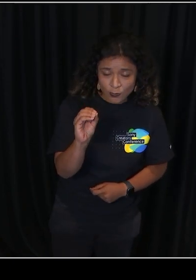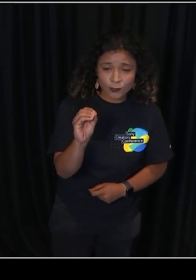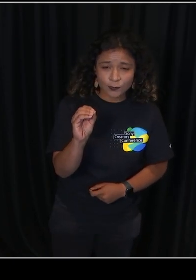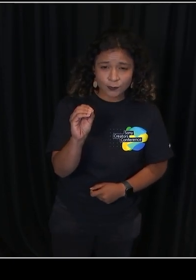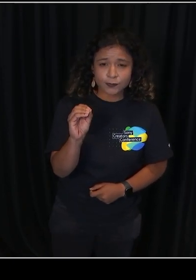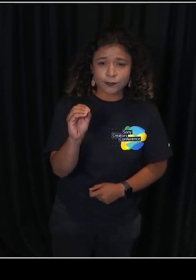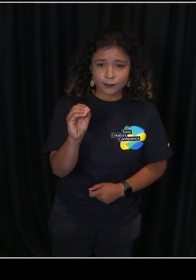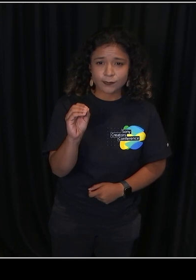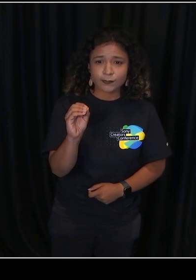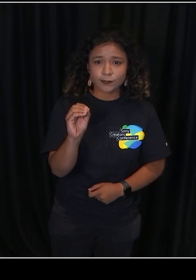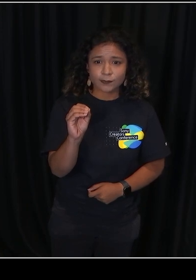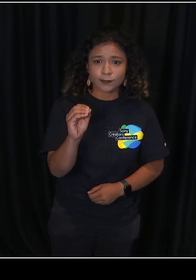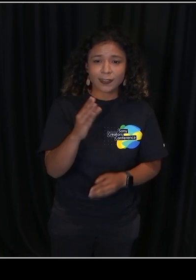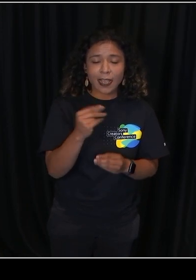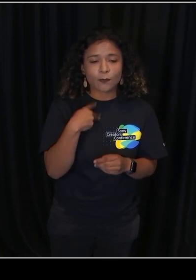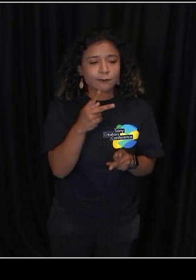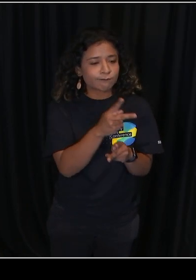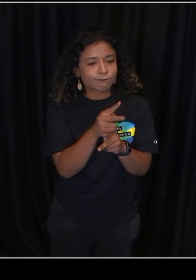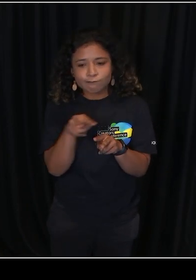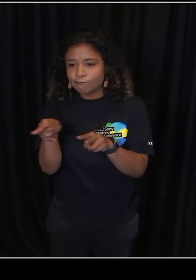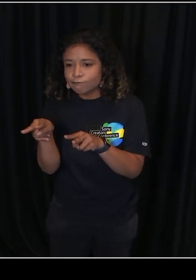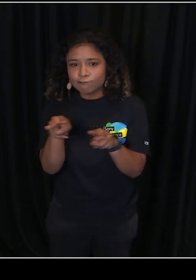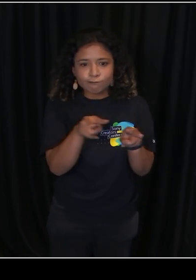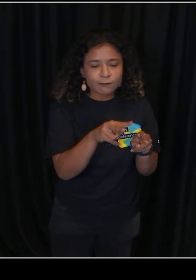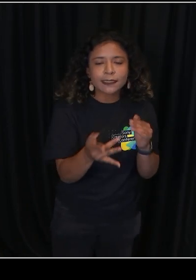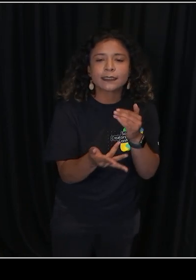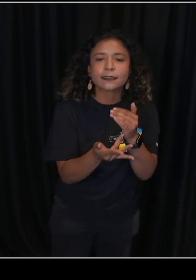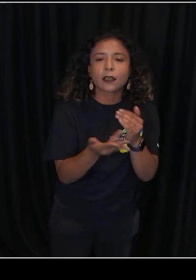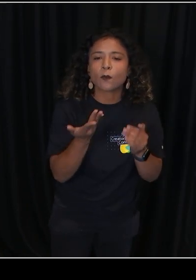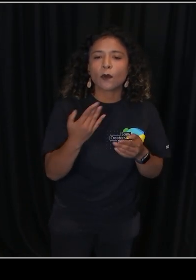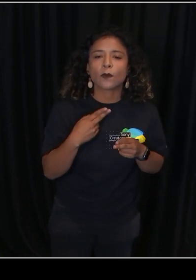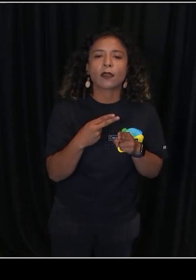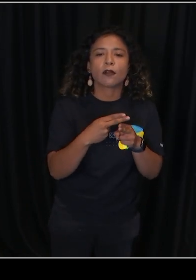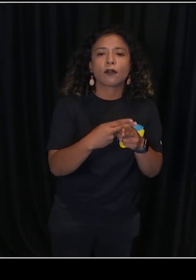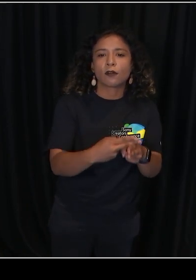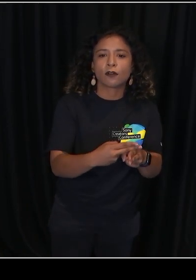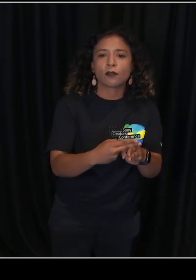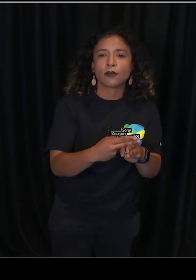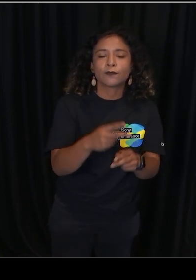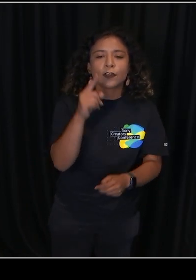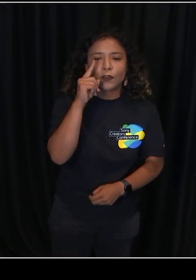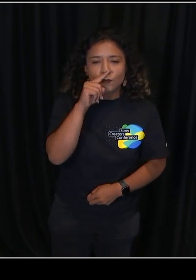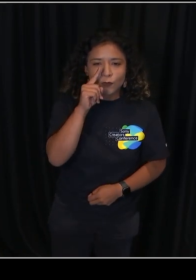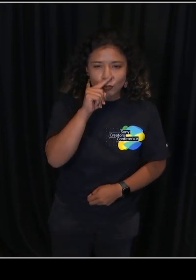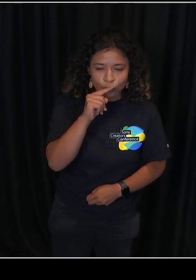I'm overseeing technology, what we call a virtual fan engagement project.